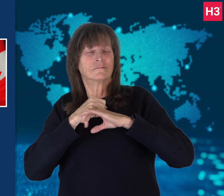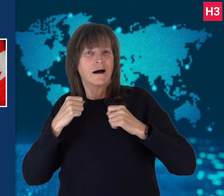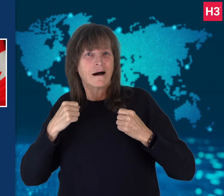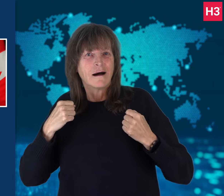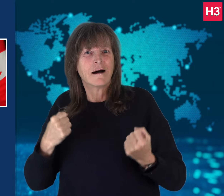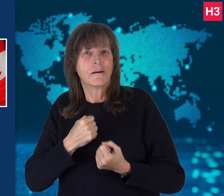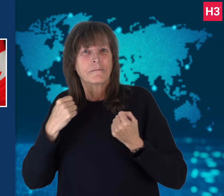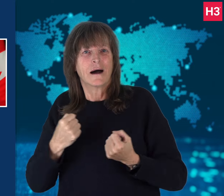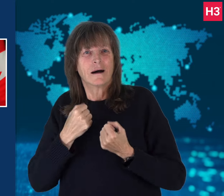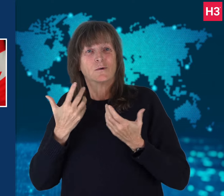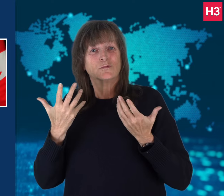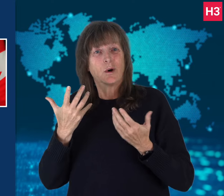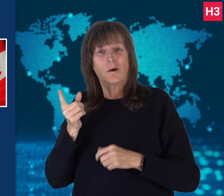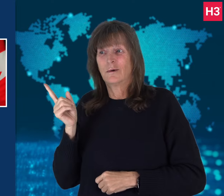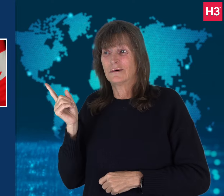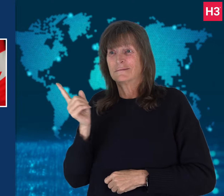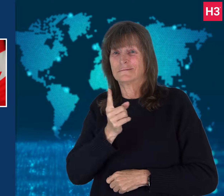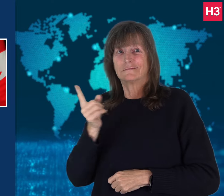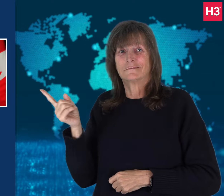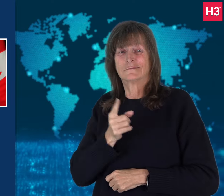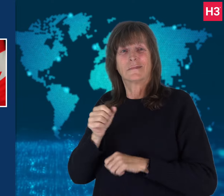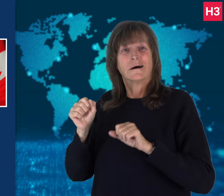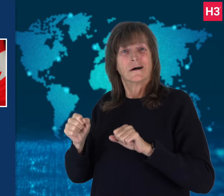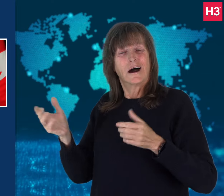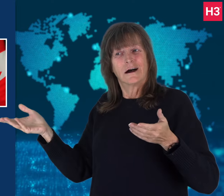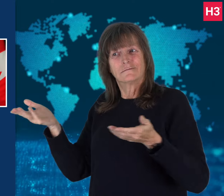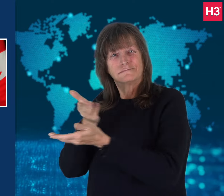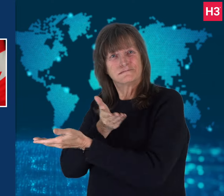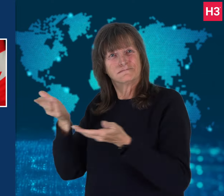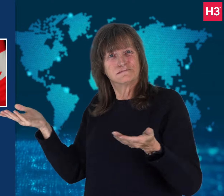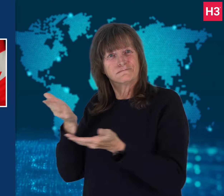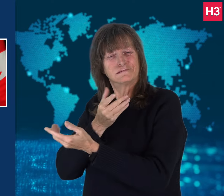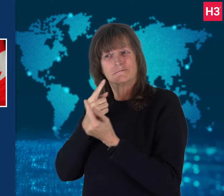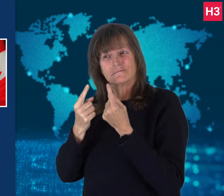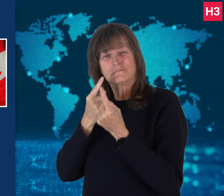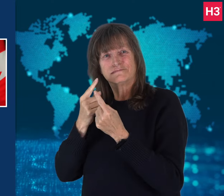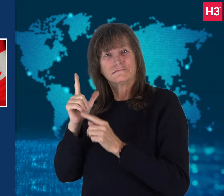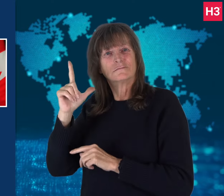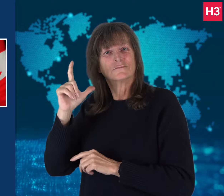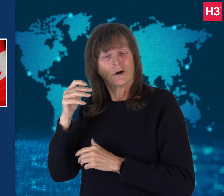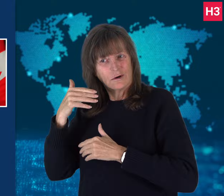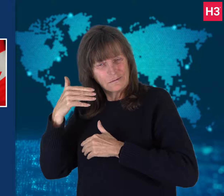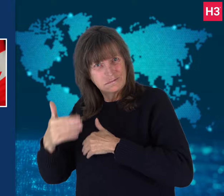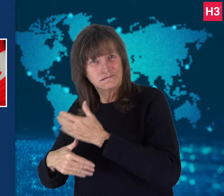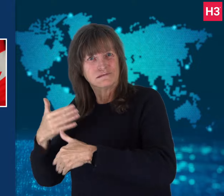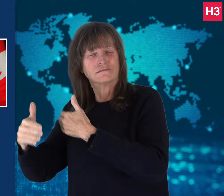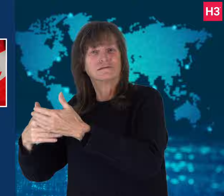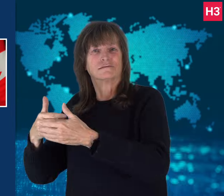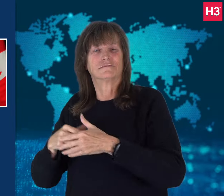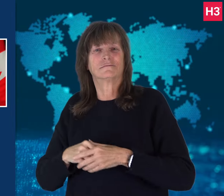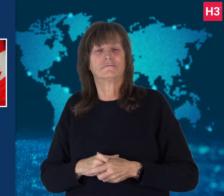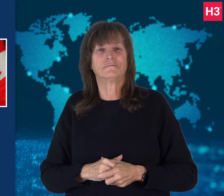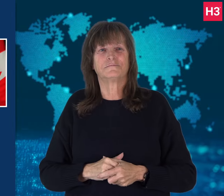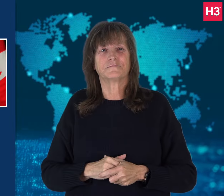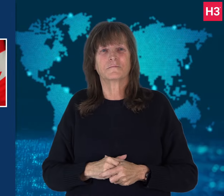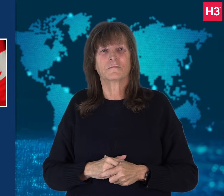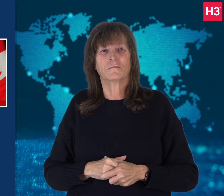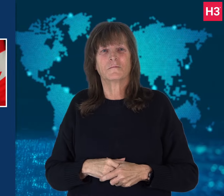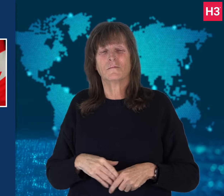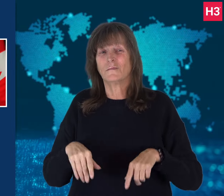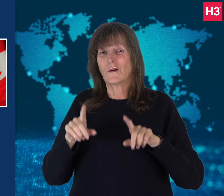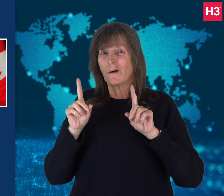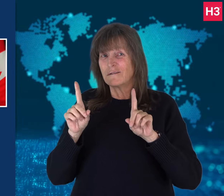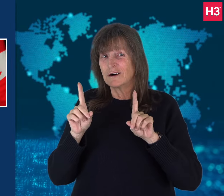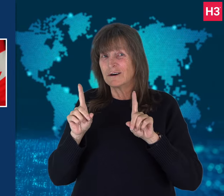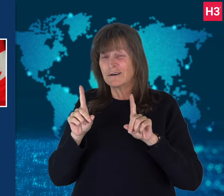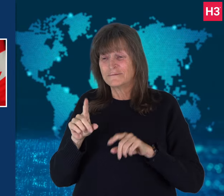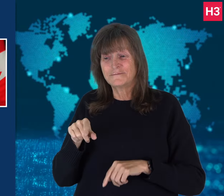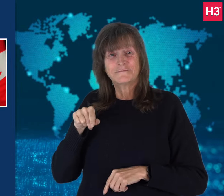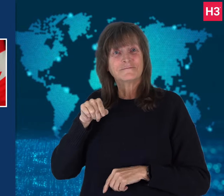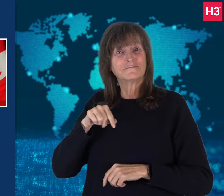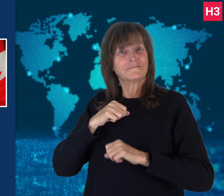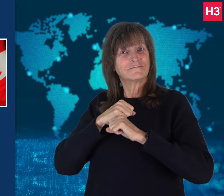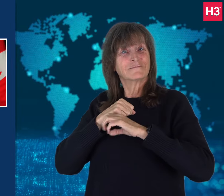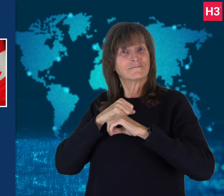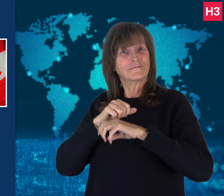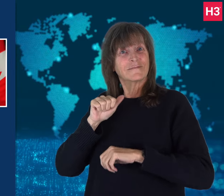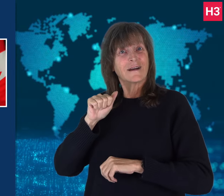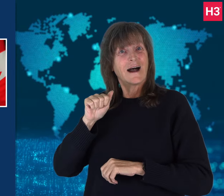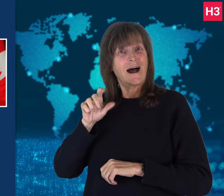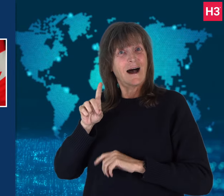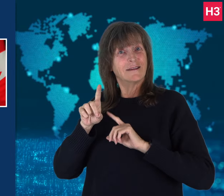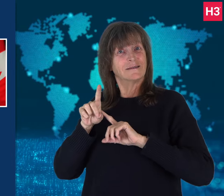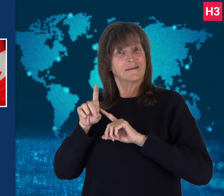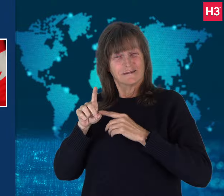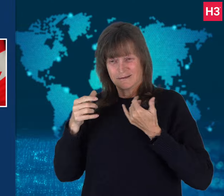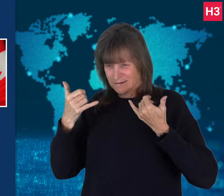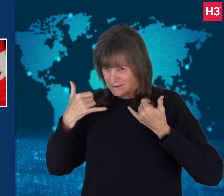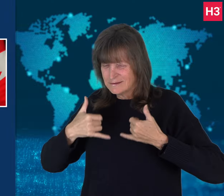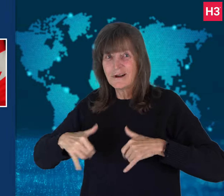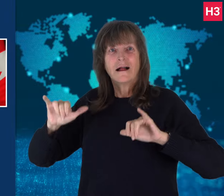so the talks could restart. However, the ad still played during the first